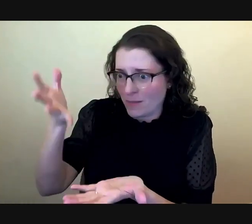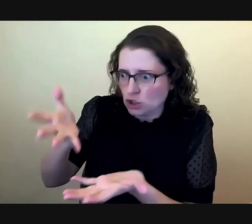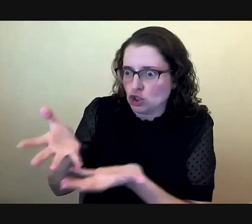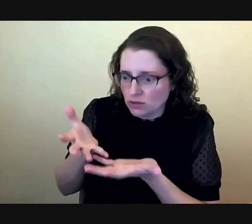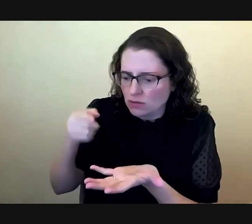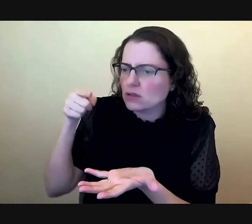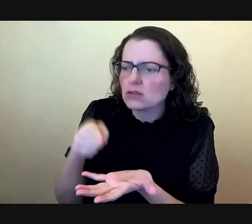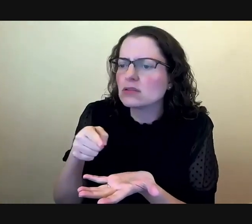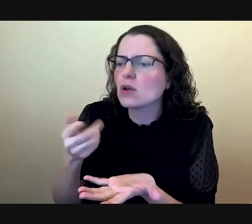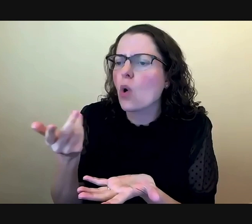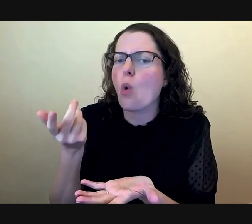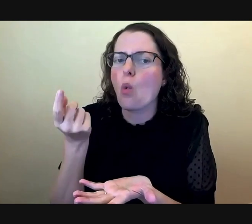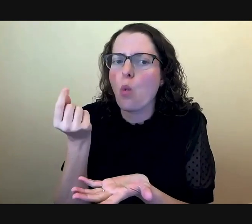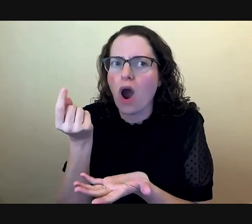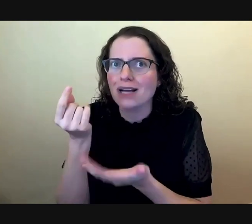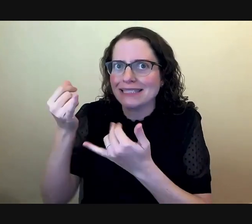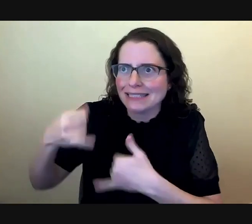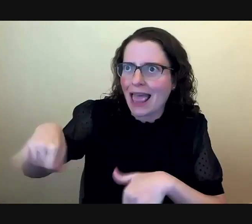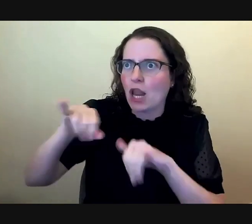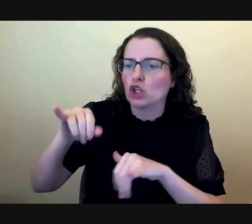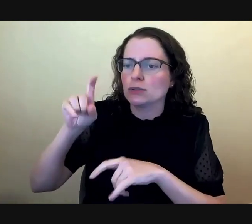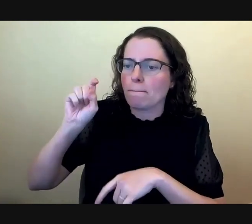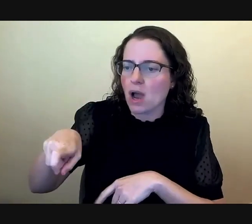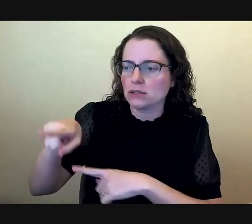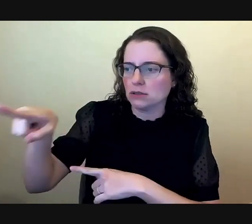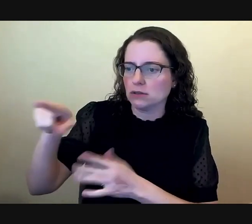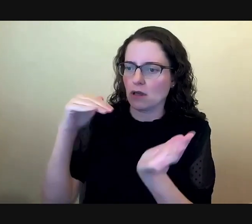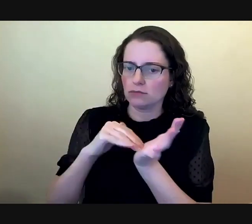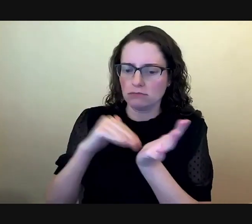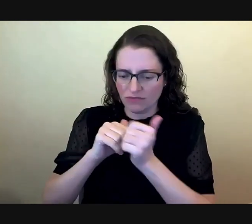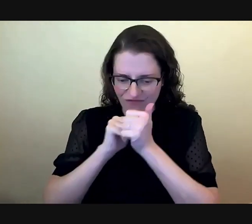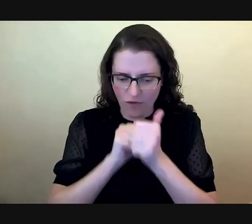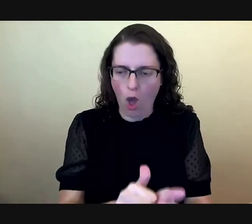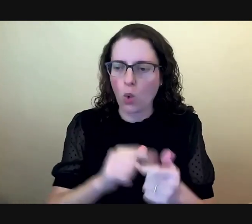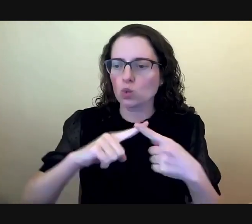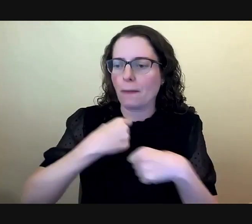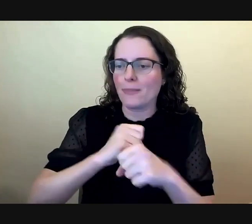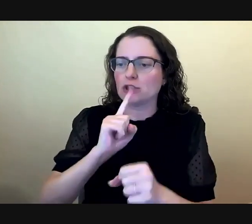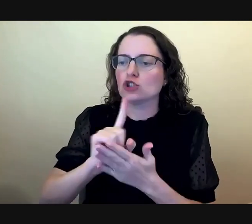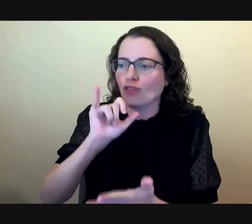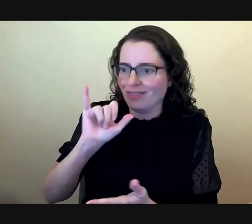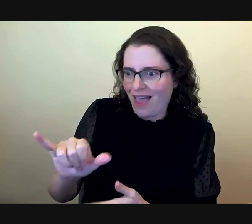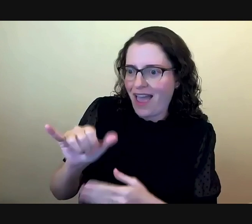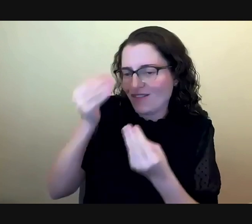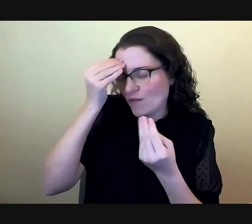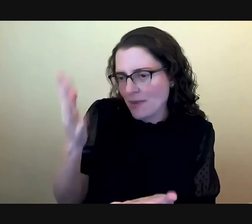With all of this information, what is the standard for how that office needs to make sure